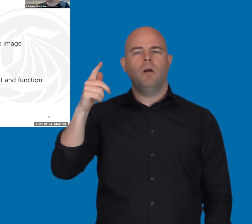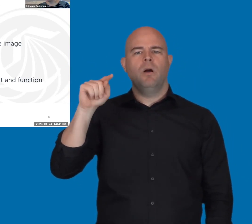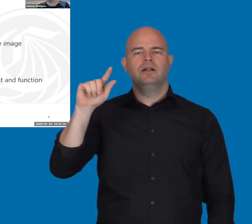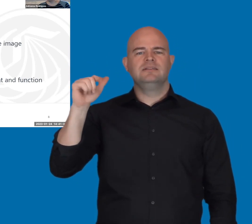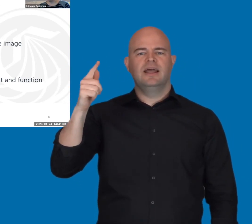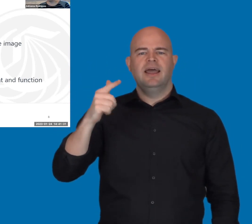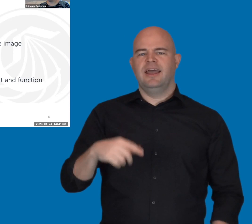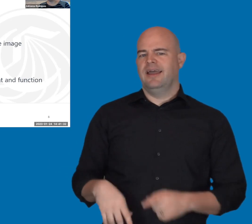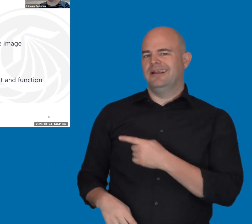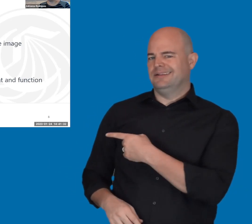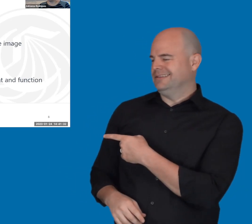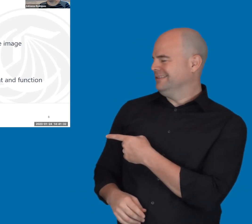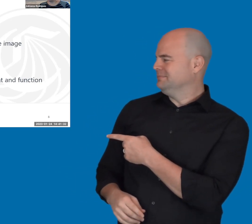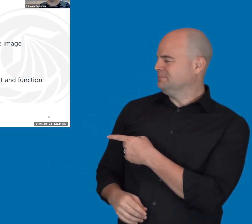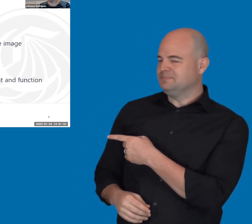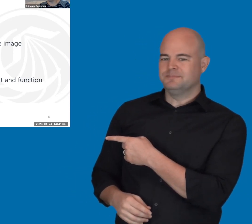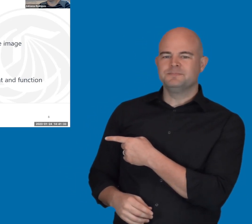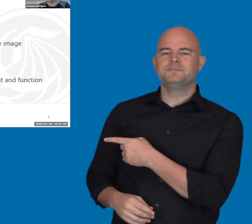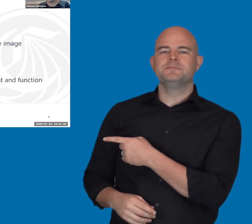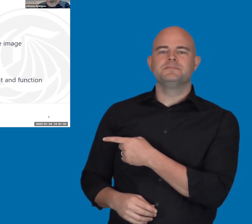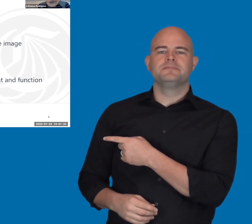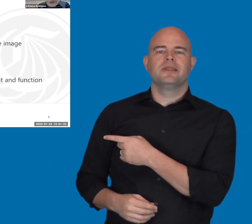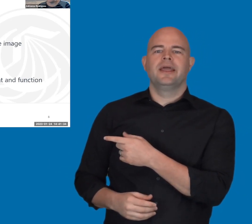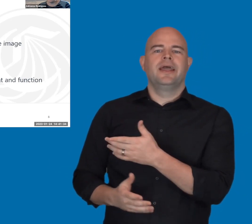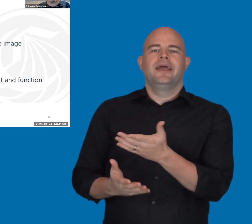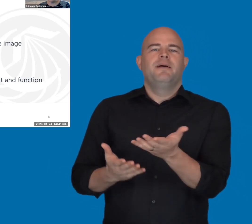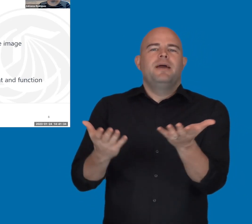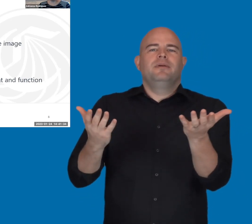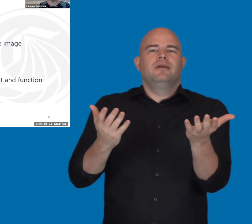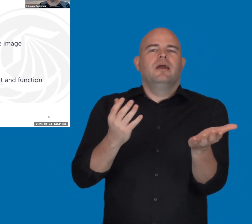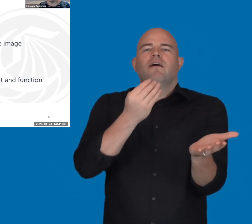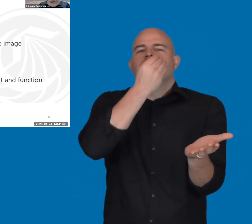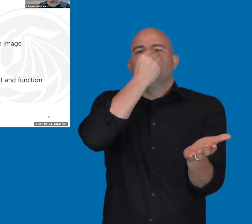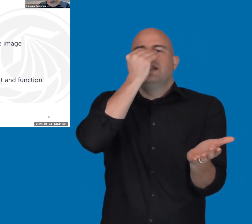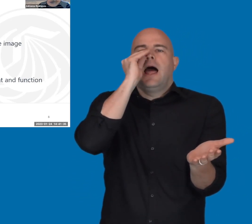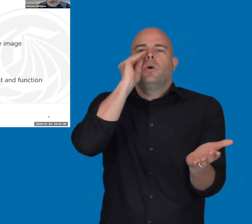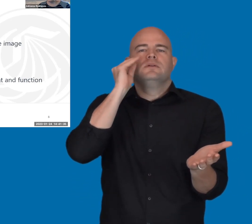It may be -- maybe you like flowers, and you put a picture of flowers at the top of your lecture.